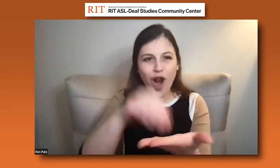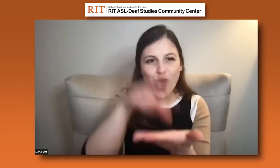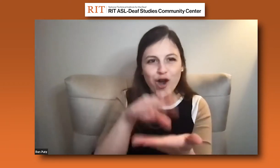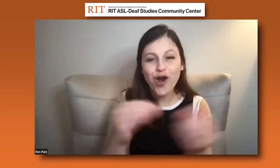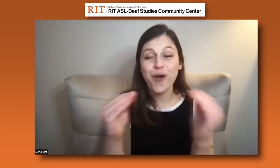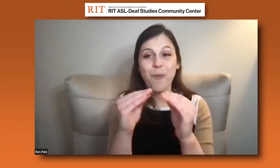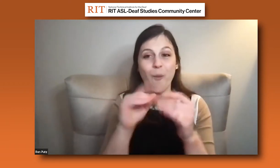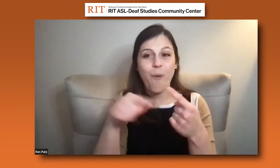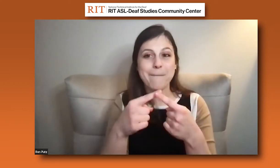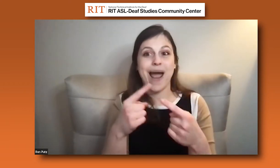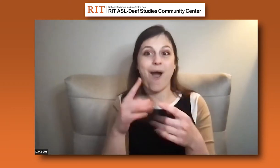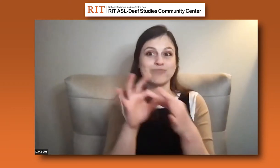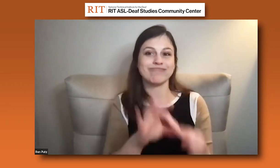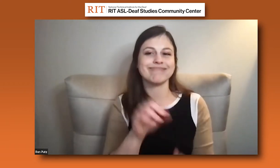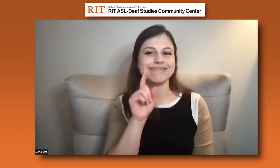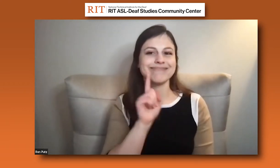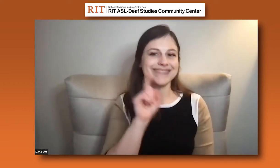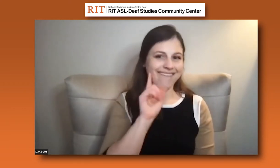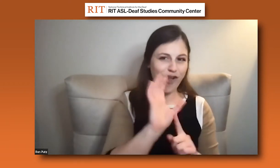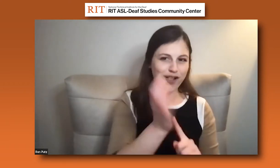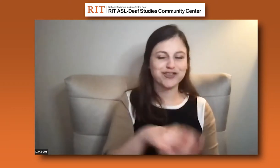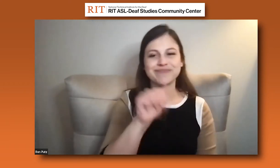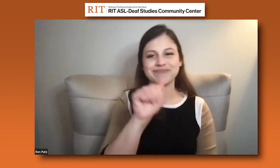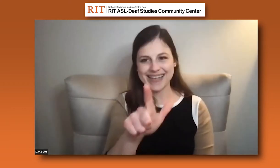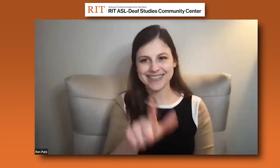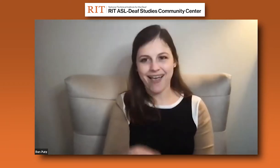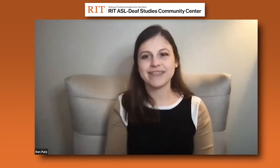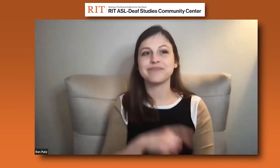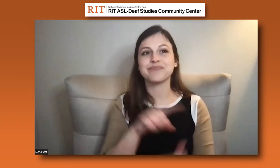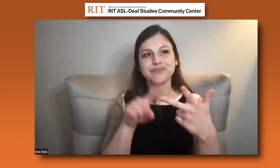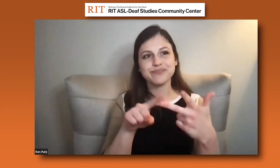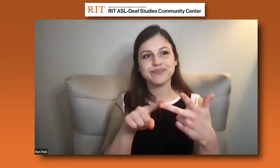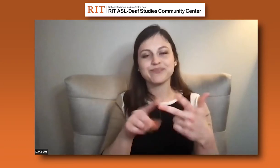to learn more about Deaf culture and ASL